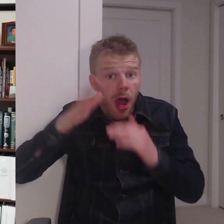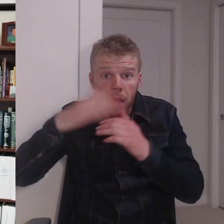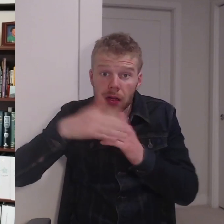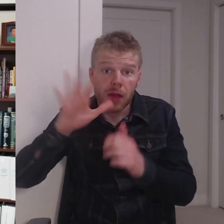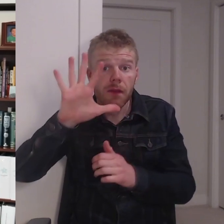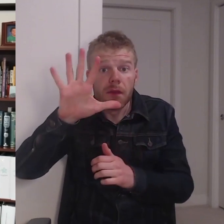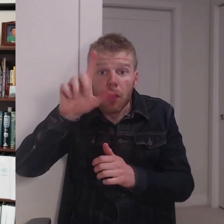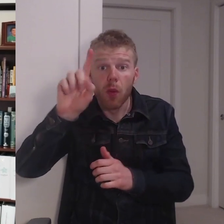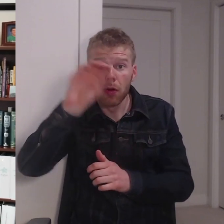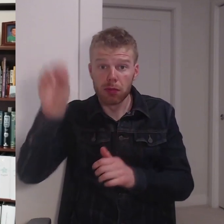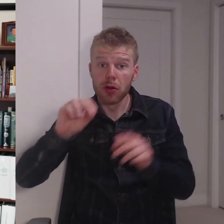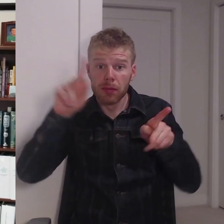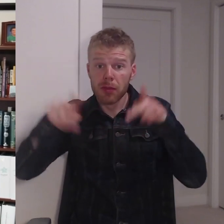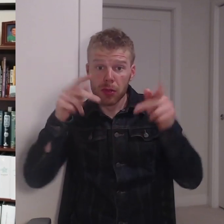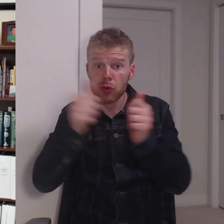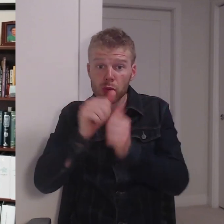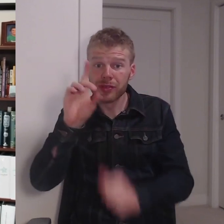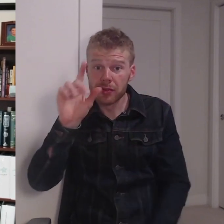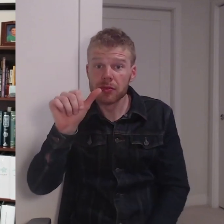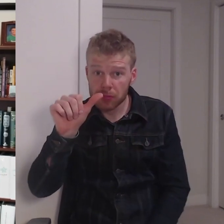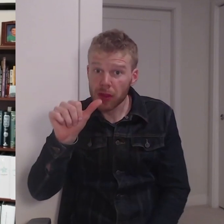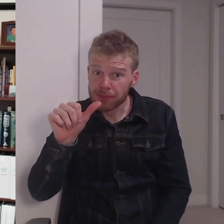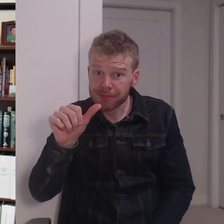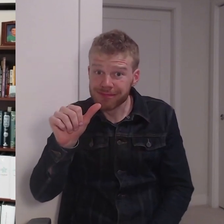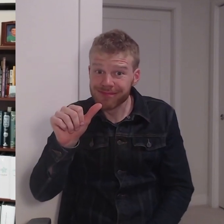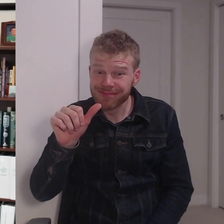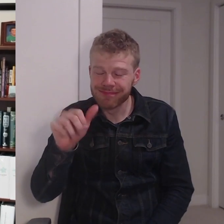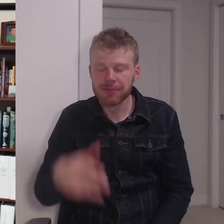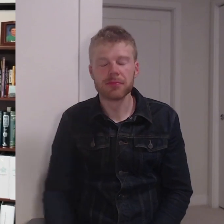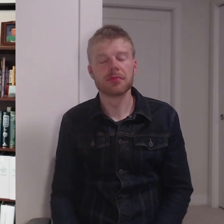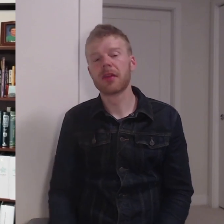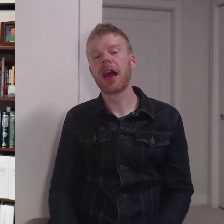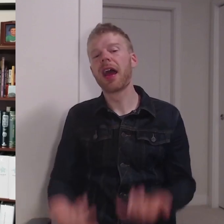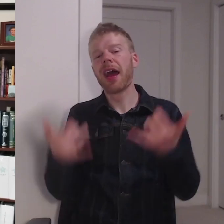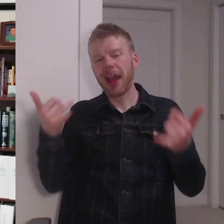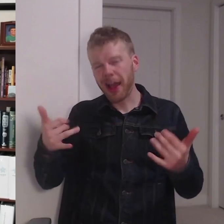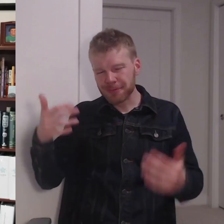to have at least 51% people with disabilities on them.